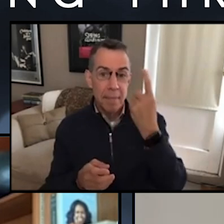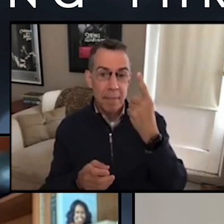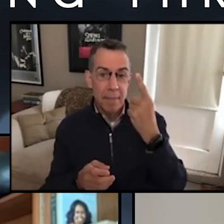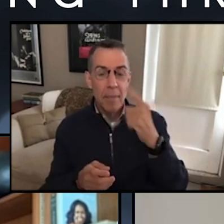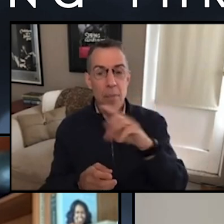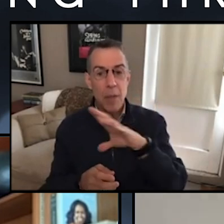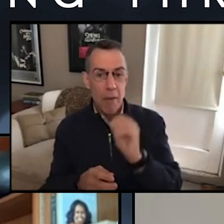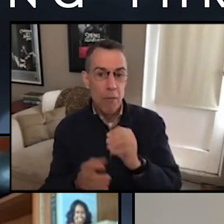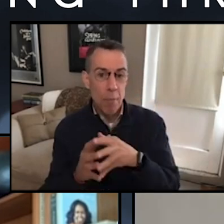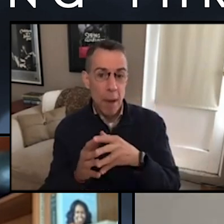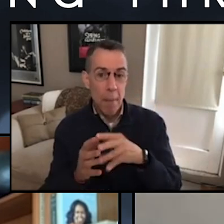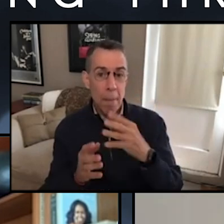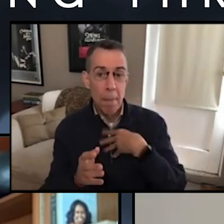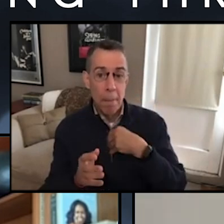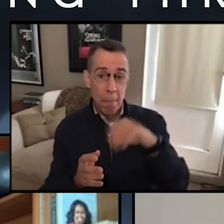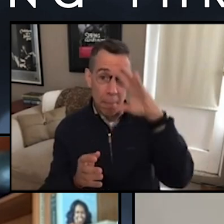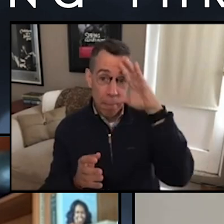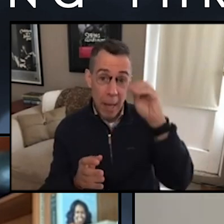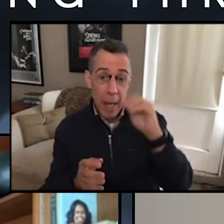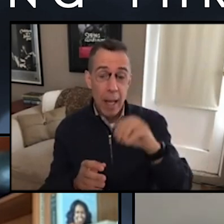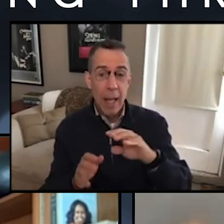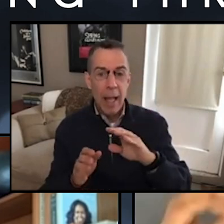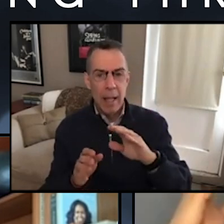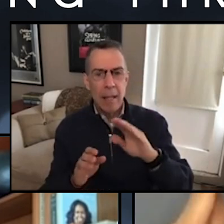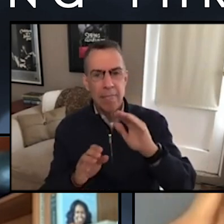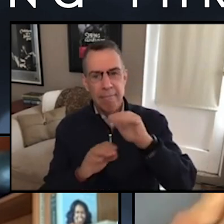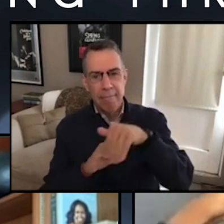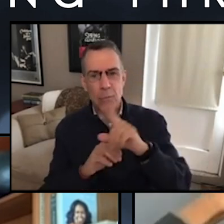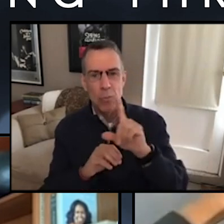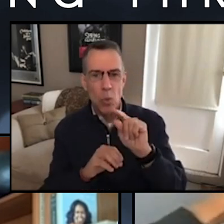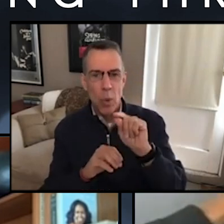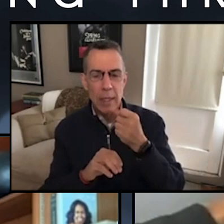African-American male in my late-twenties. I have box braids pulled